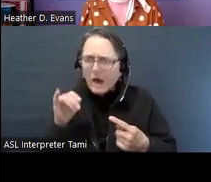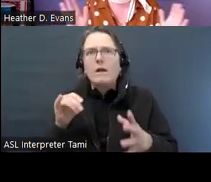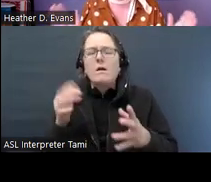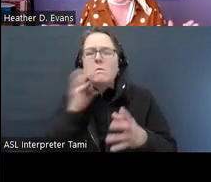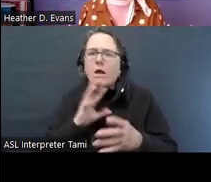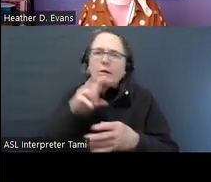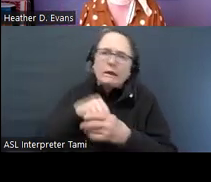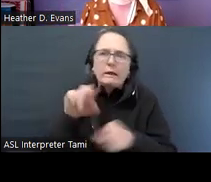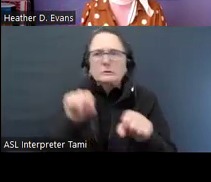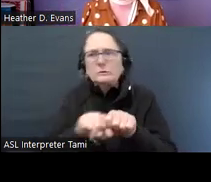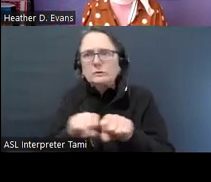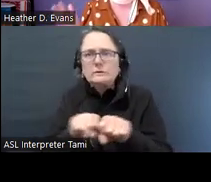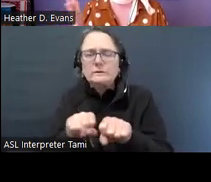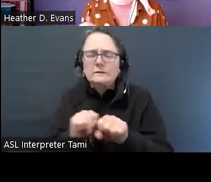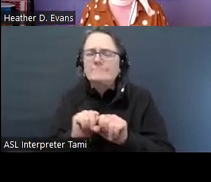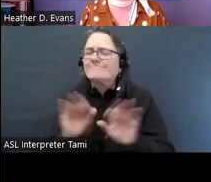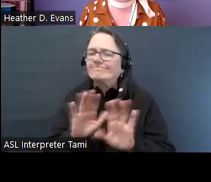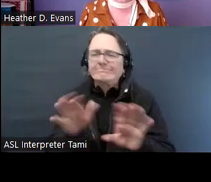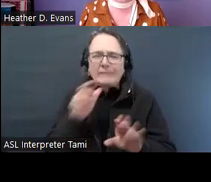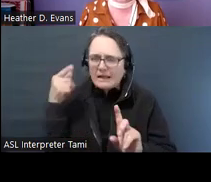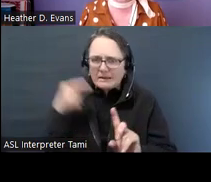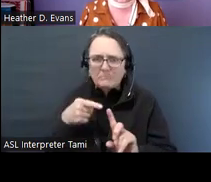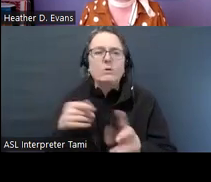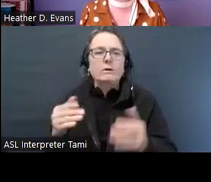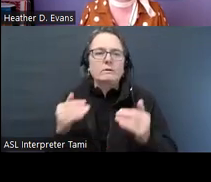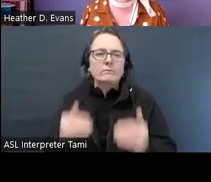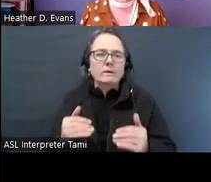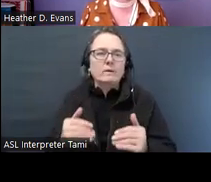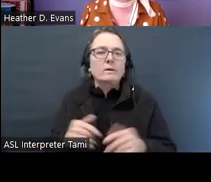Everyone here should take a moment and give yourself a little pat on the back.